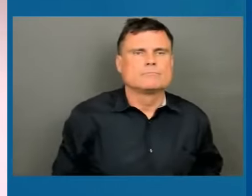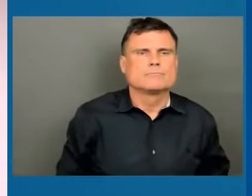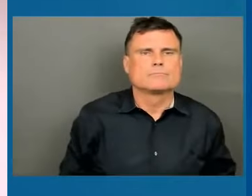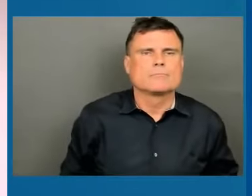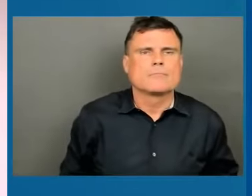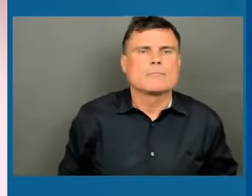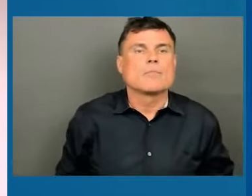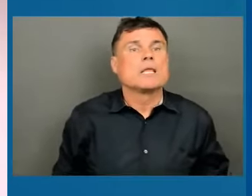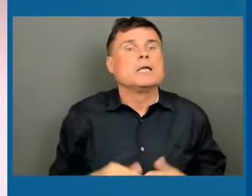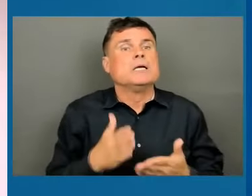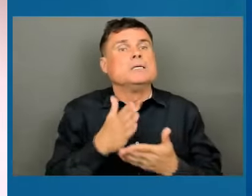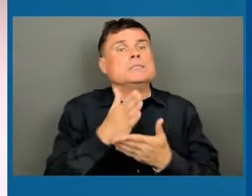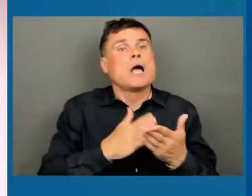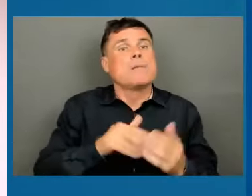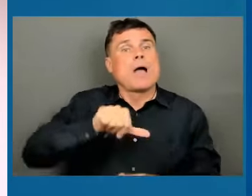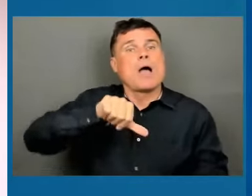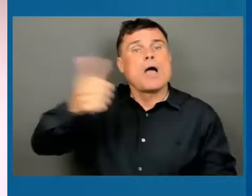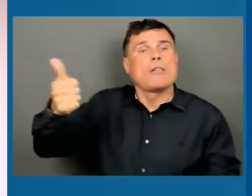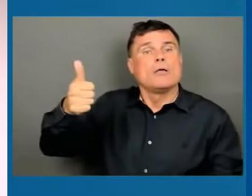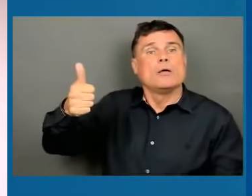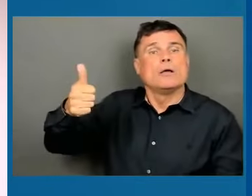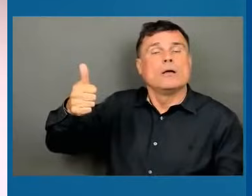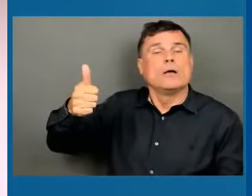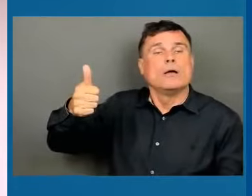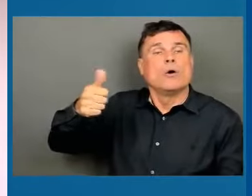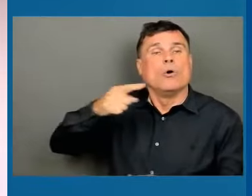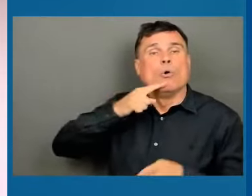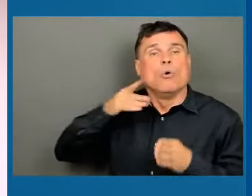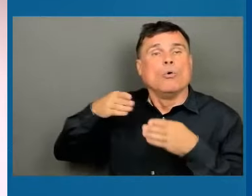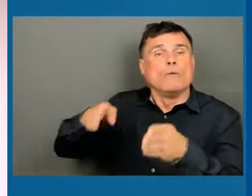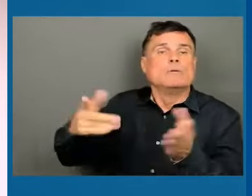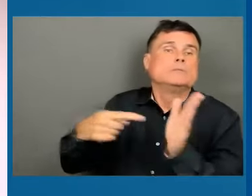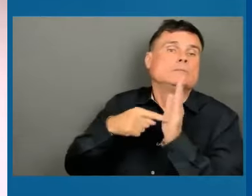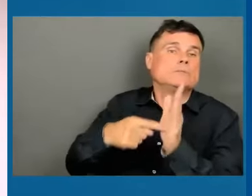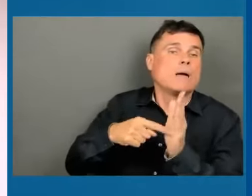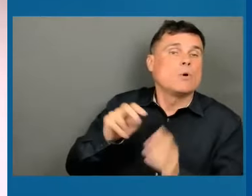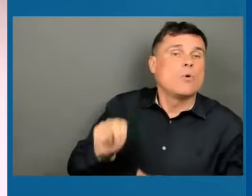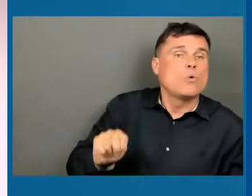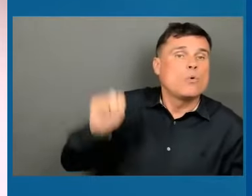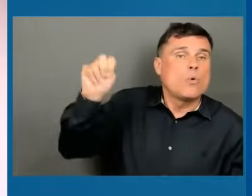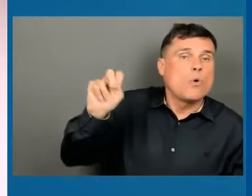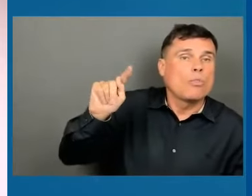like the north thompson and the